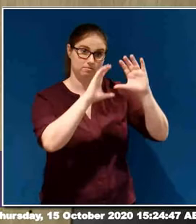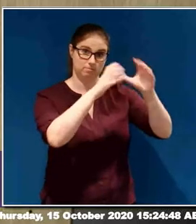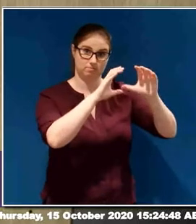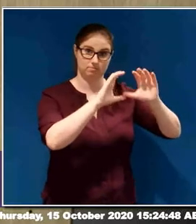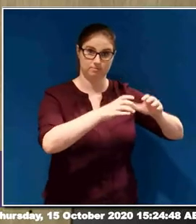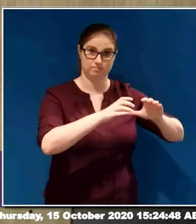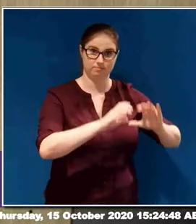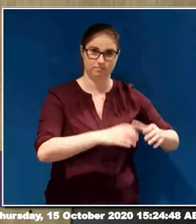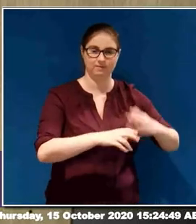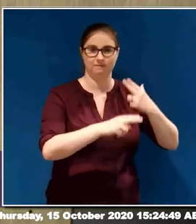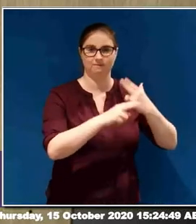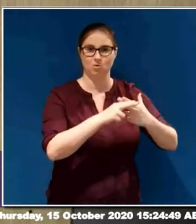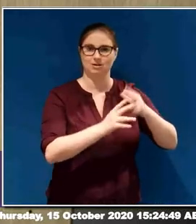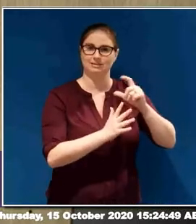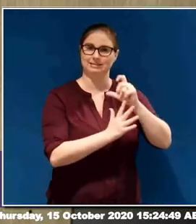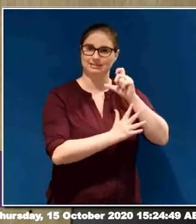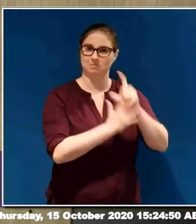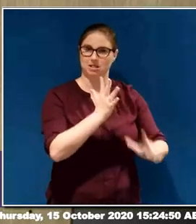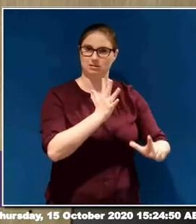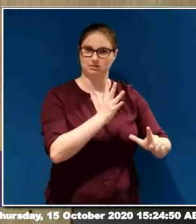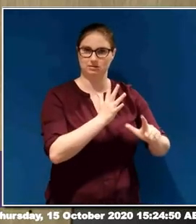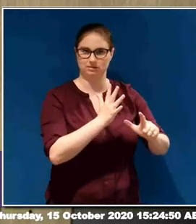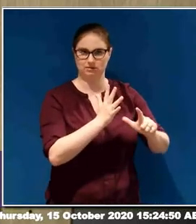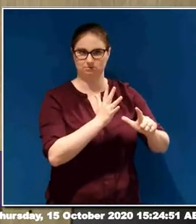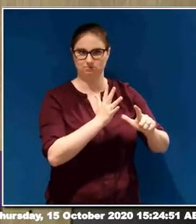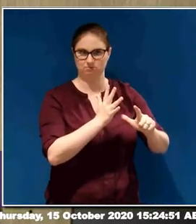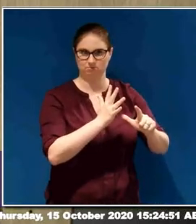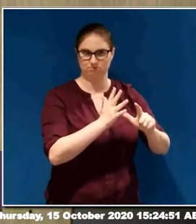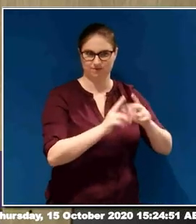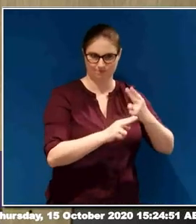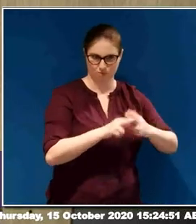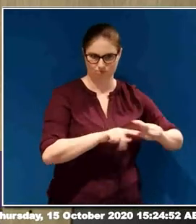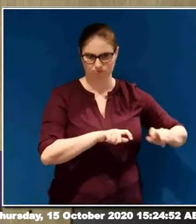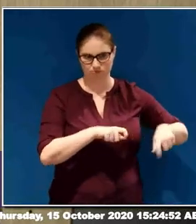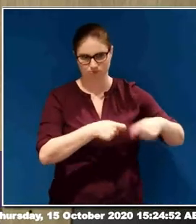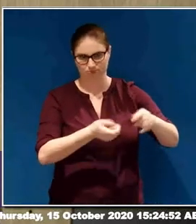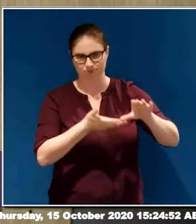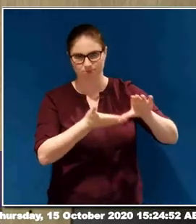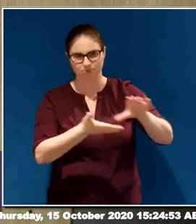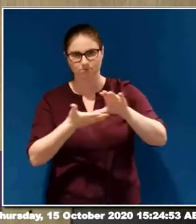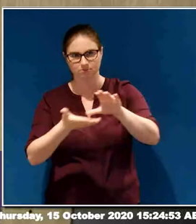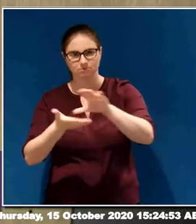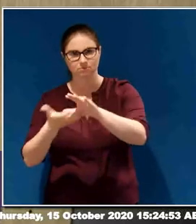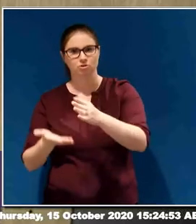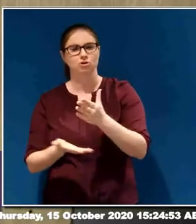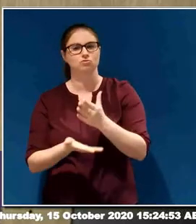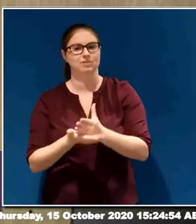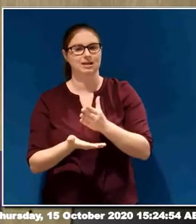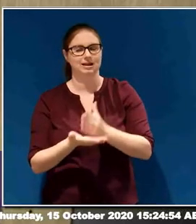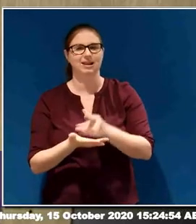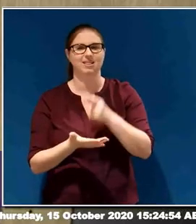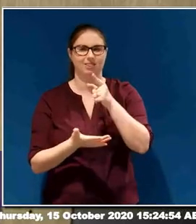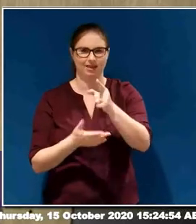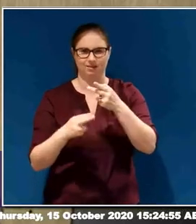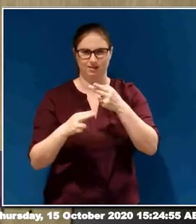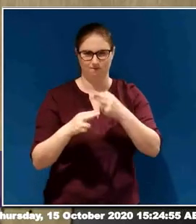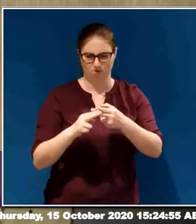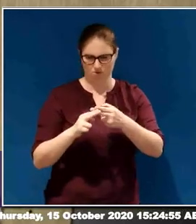essentially to “ring fence” individually targeted support funding and resources? Yes.